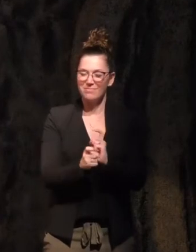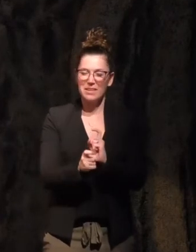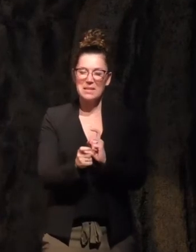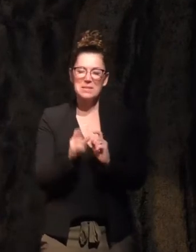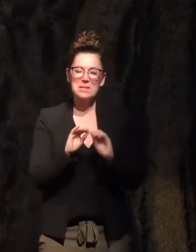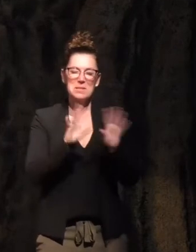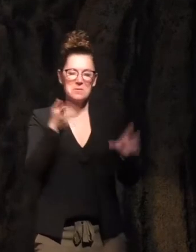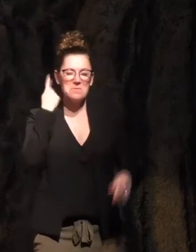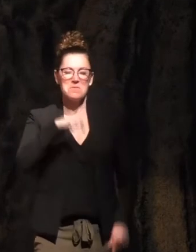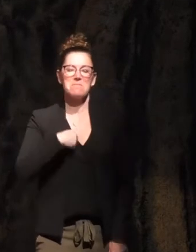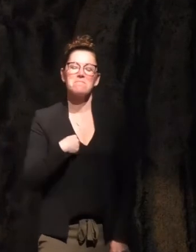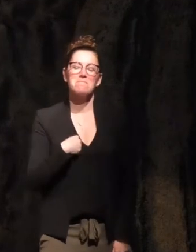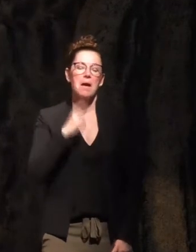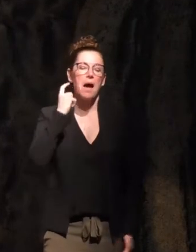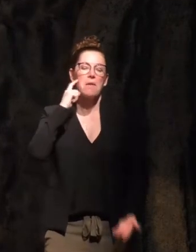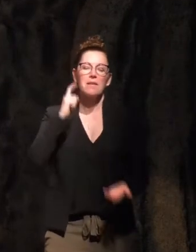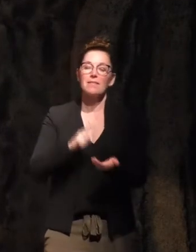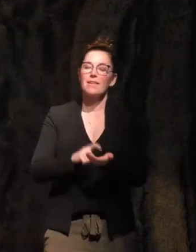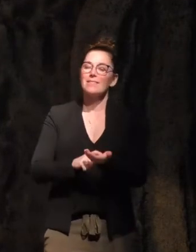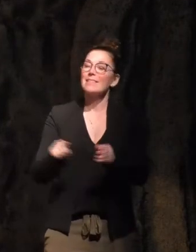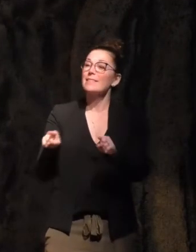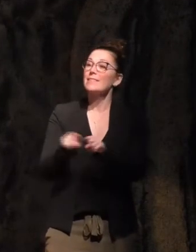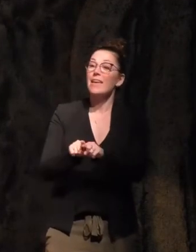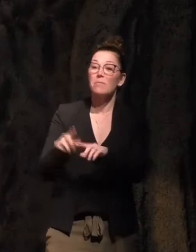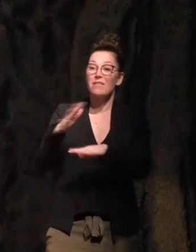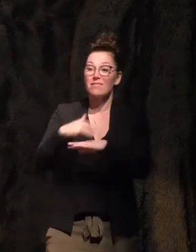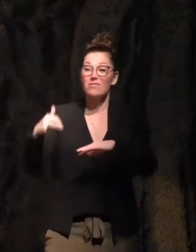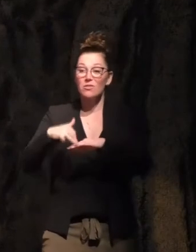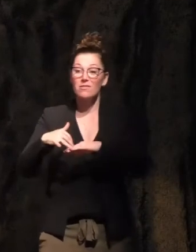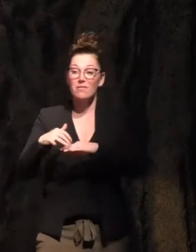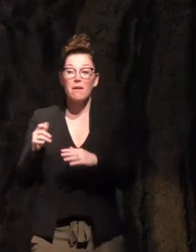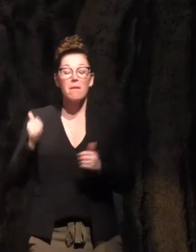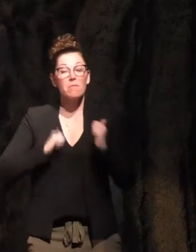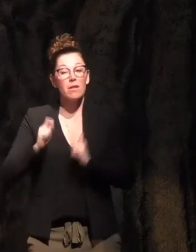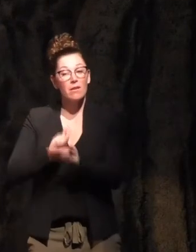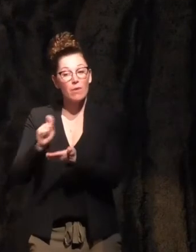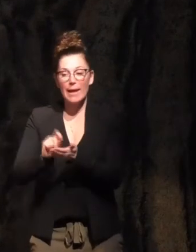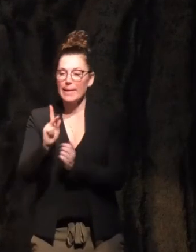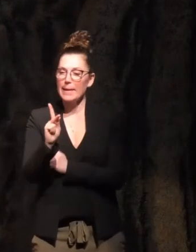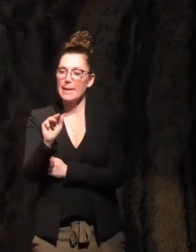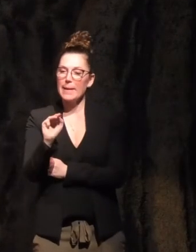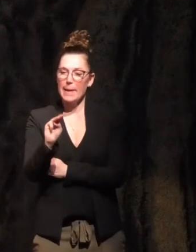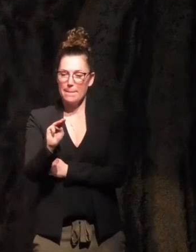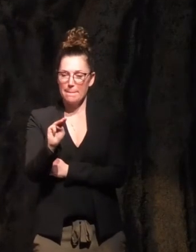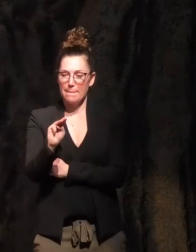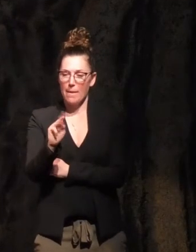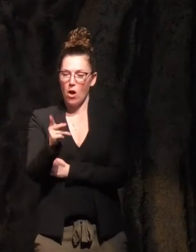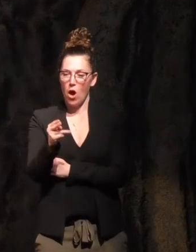from that very same indigenous playwright and producer Kim Harvey, to come down to the BMO Theatre Centre at 8:30